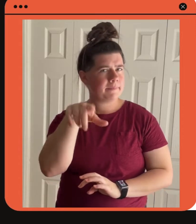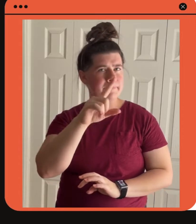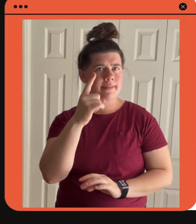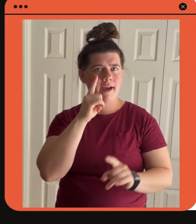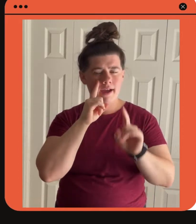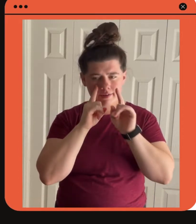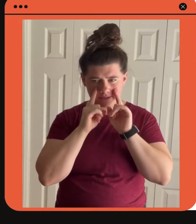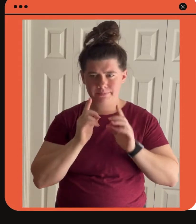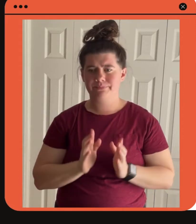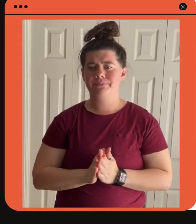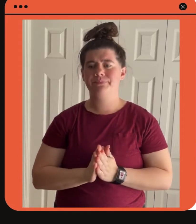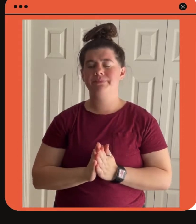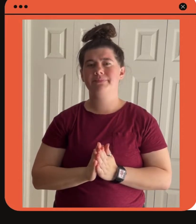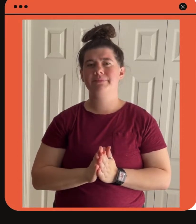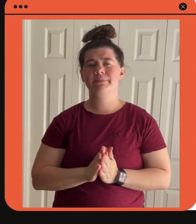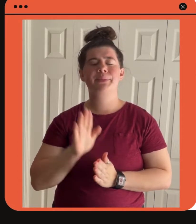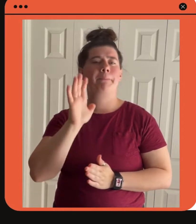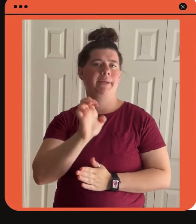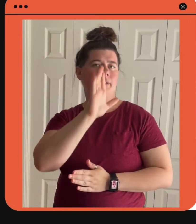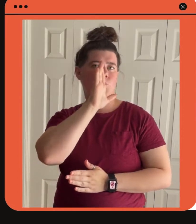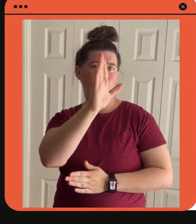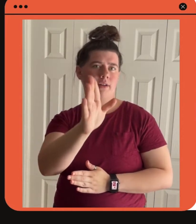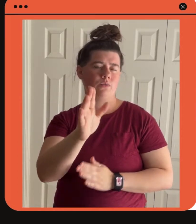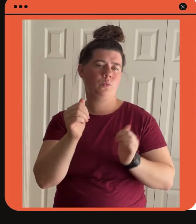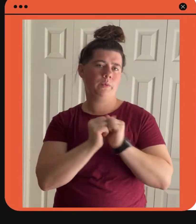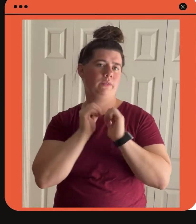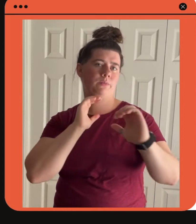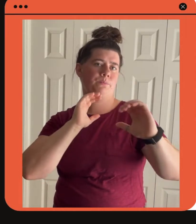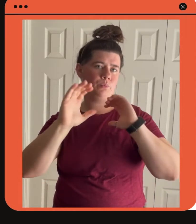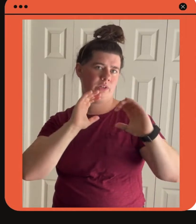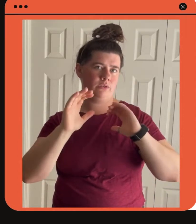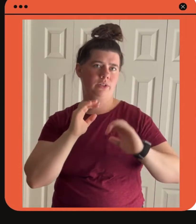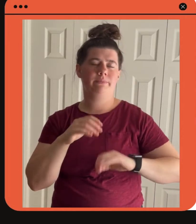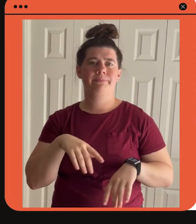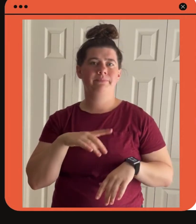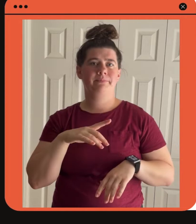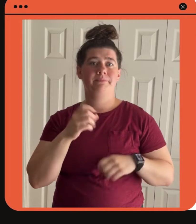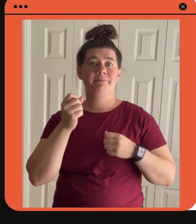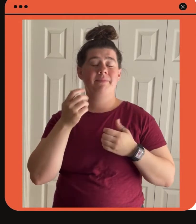wandering around the room with my eyes. Be direct with your communication